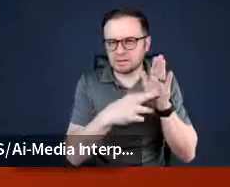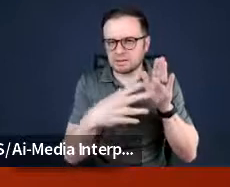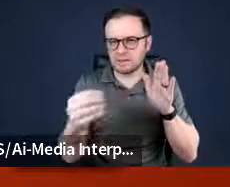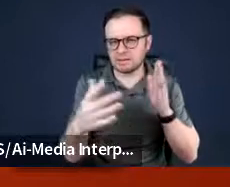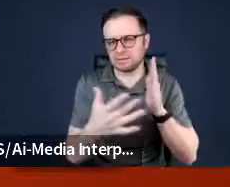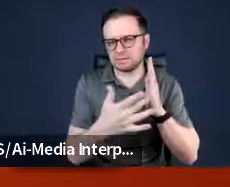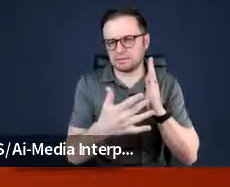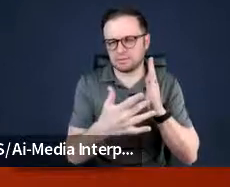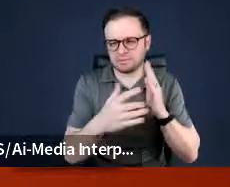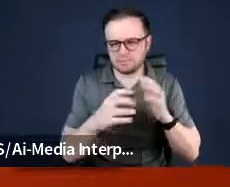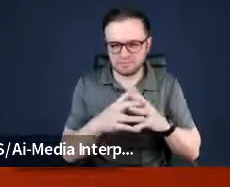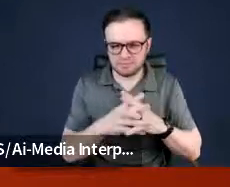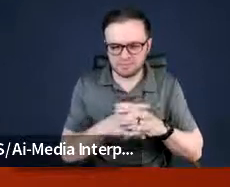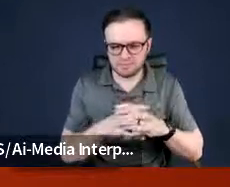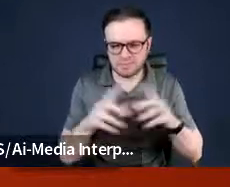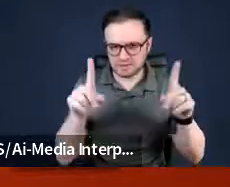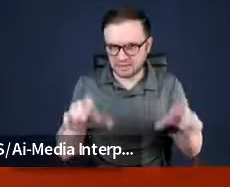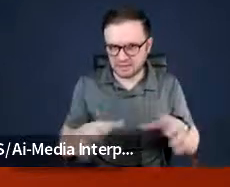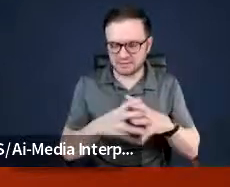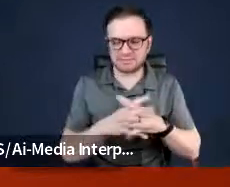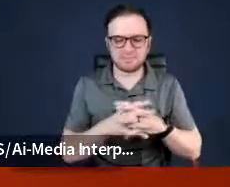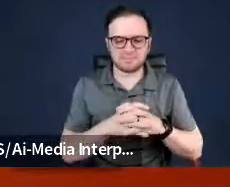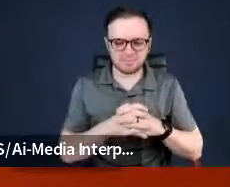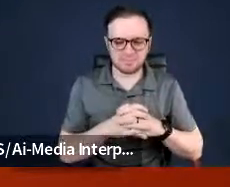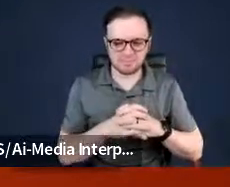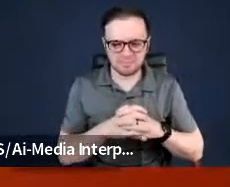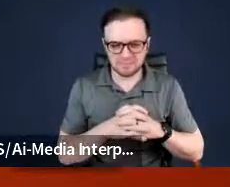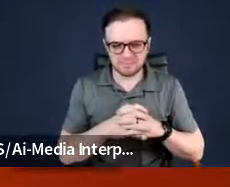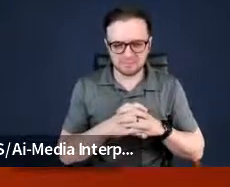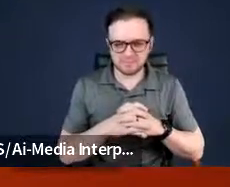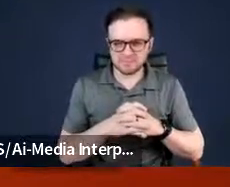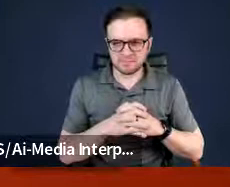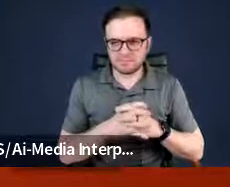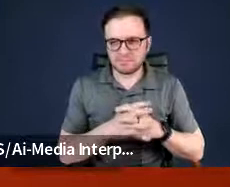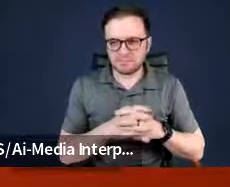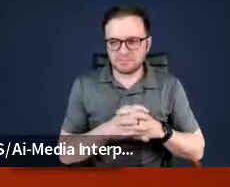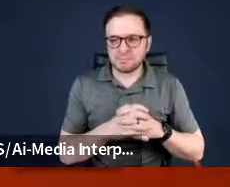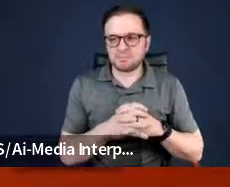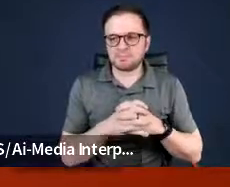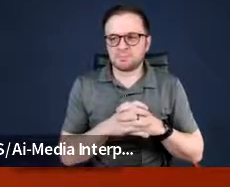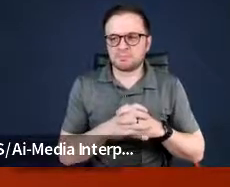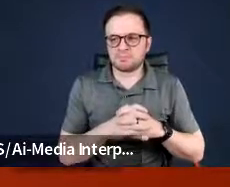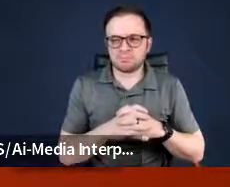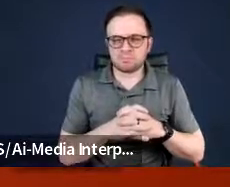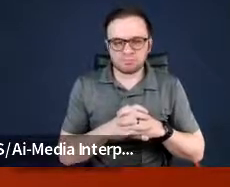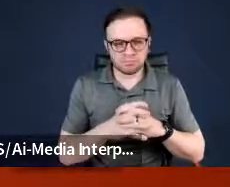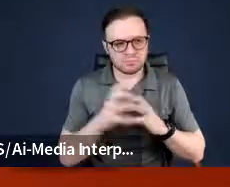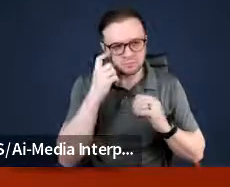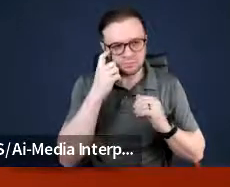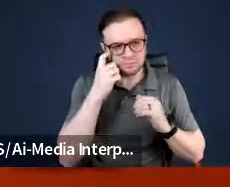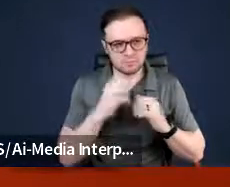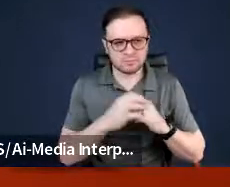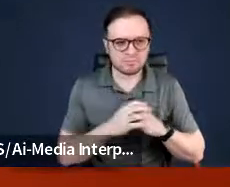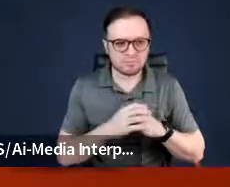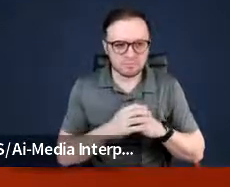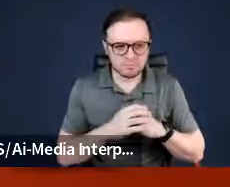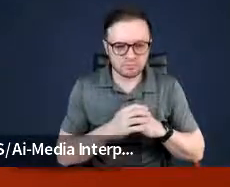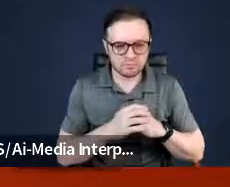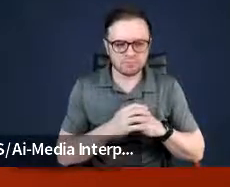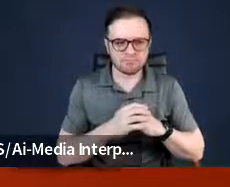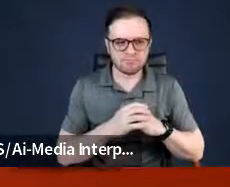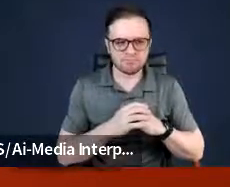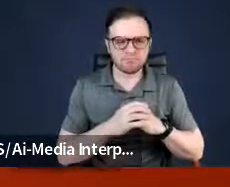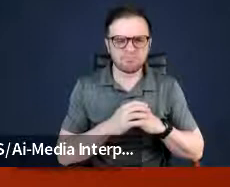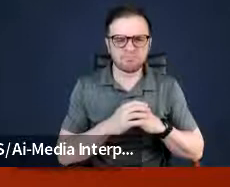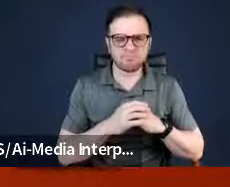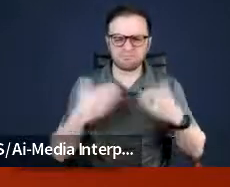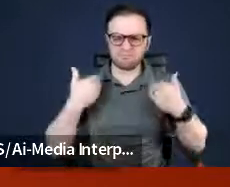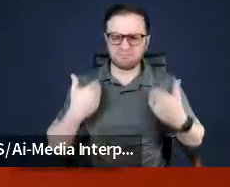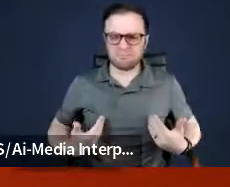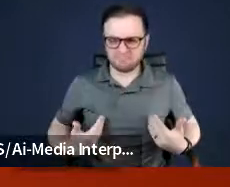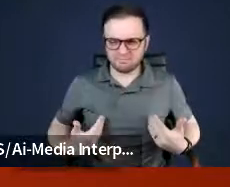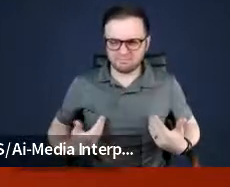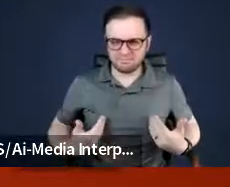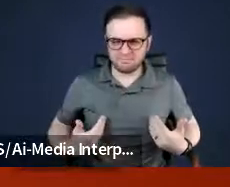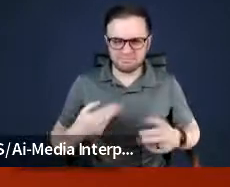is going to be on basic web accessibility guidelines, techniques and testing.